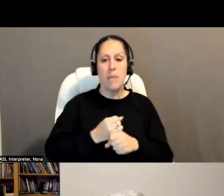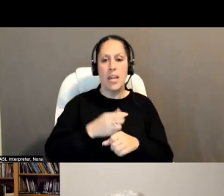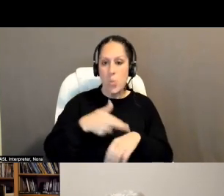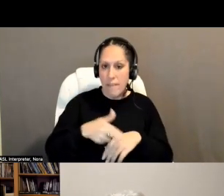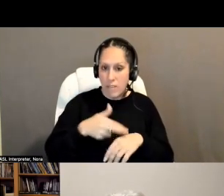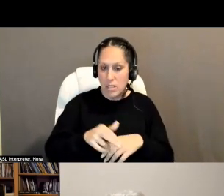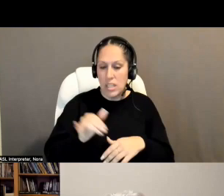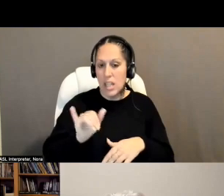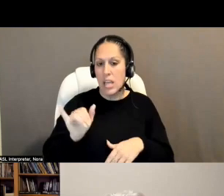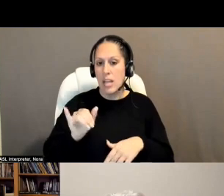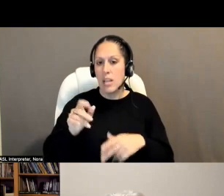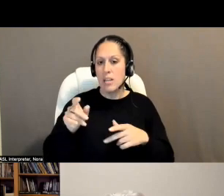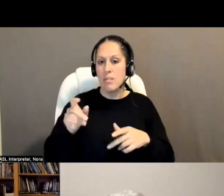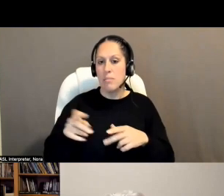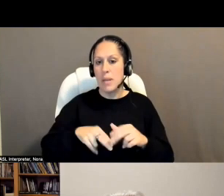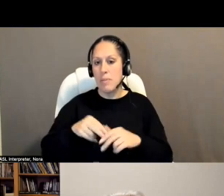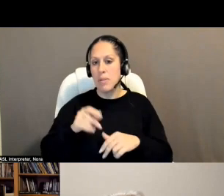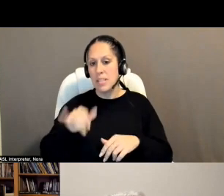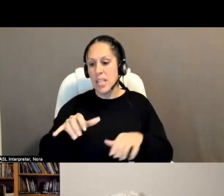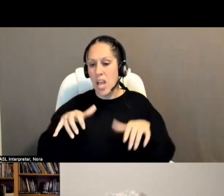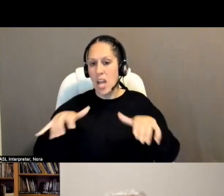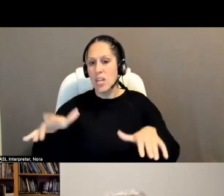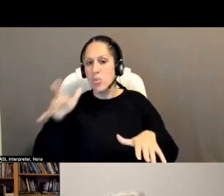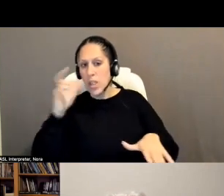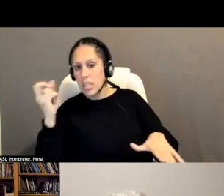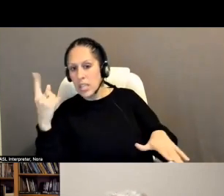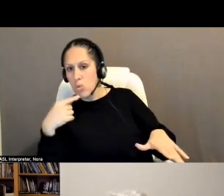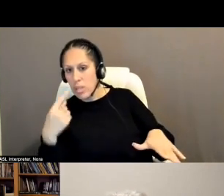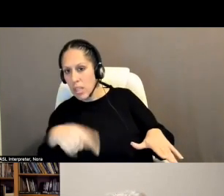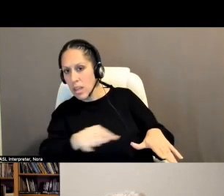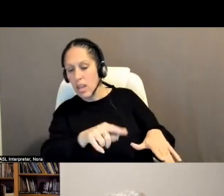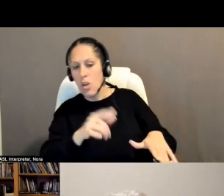that, like, older people in the audience would be able to understand, while also giving them